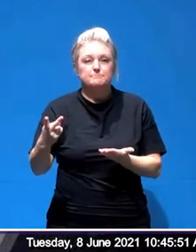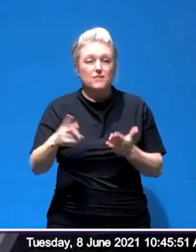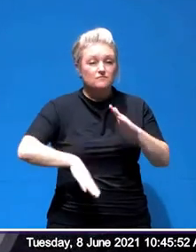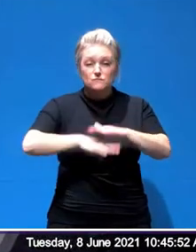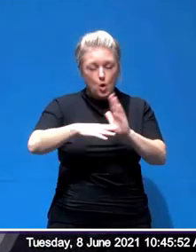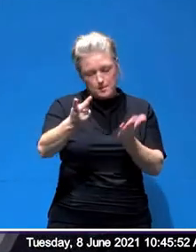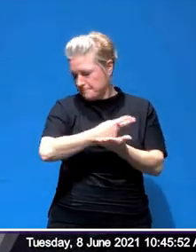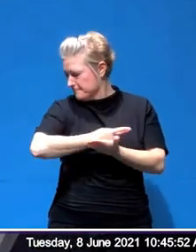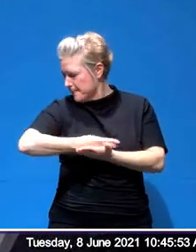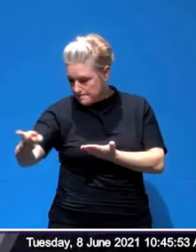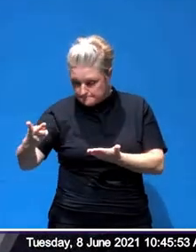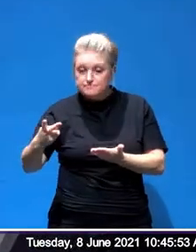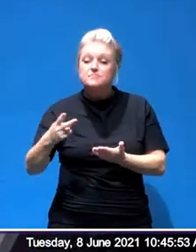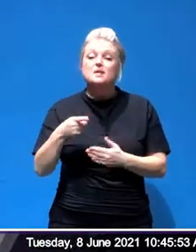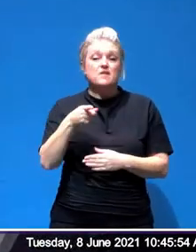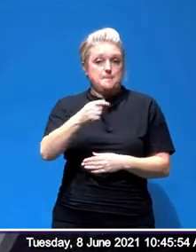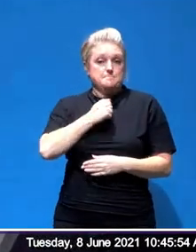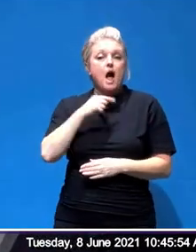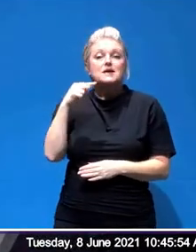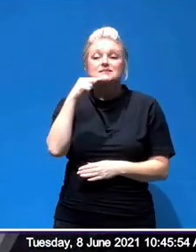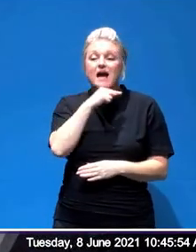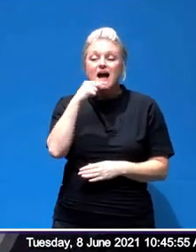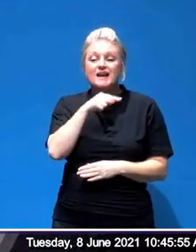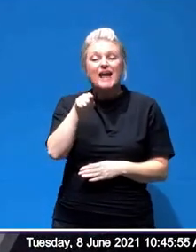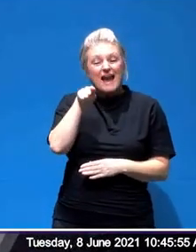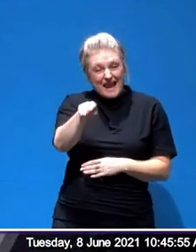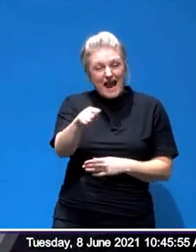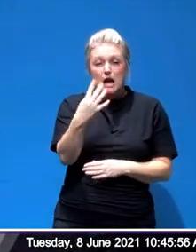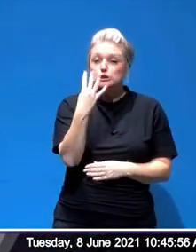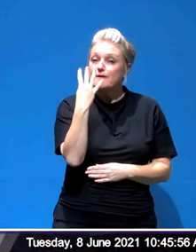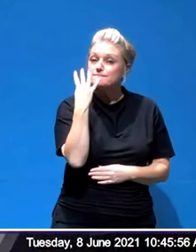For Daniel to have any procedure, he has four vials of midazolam which are given